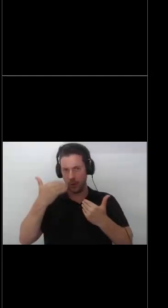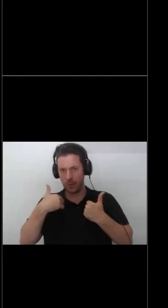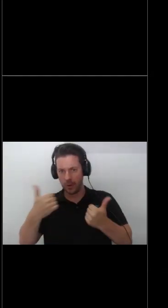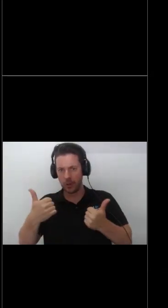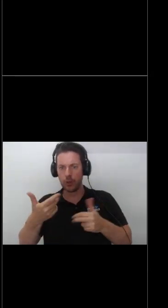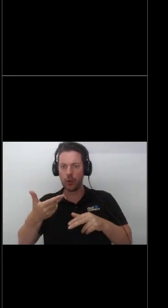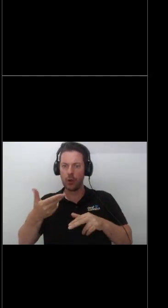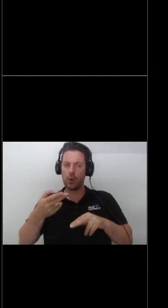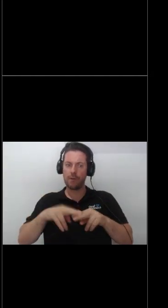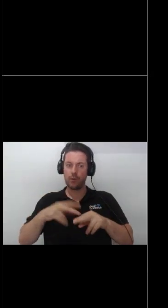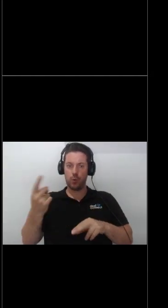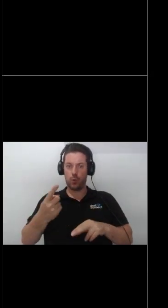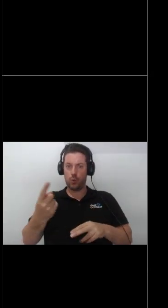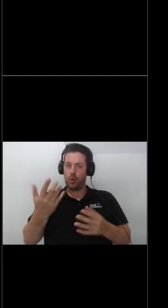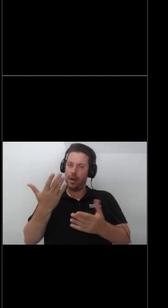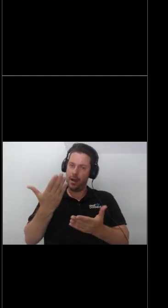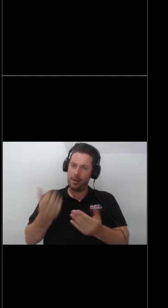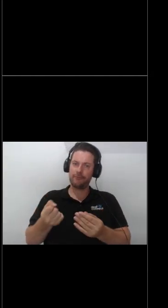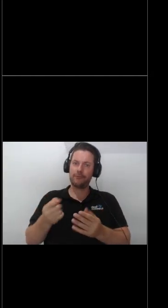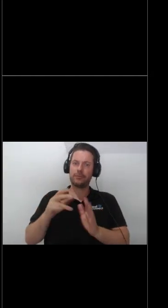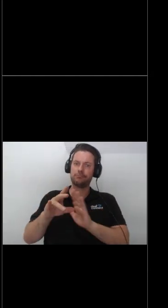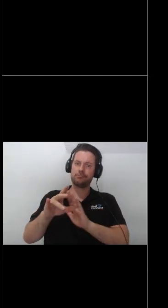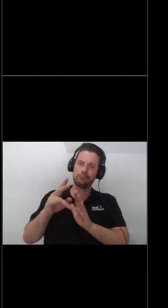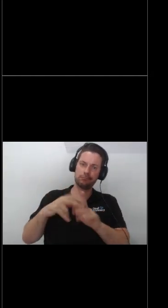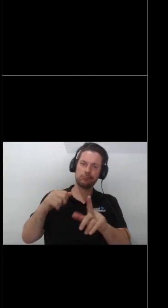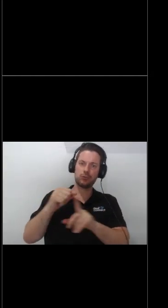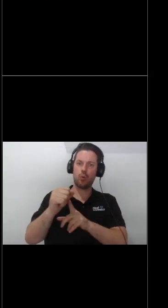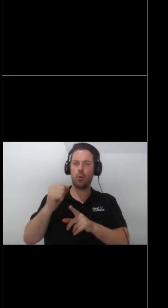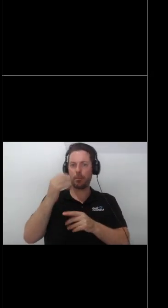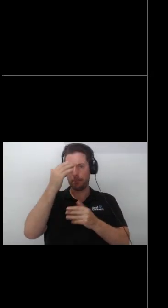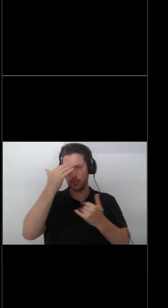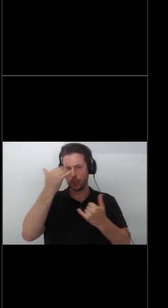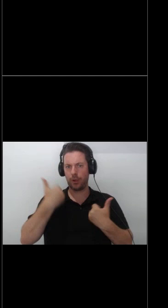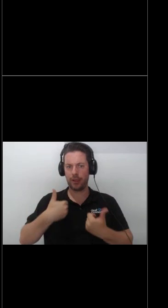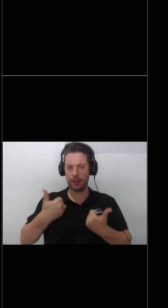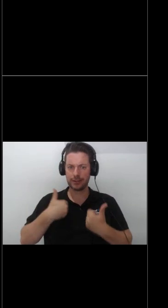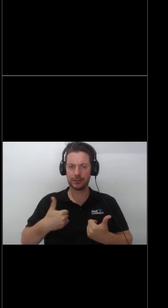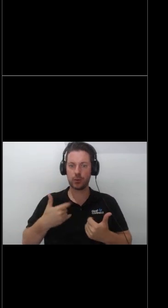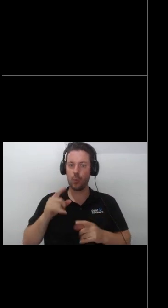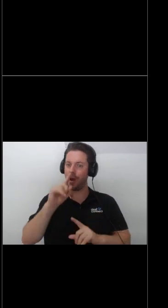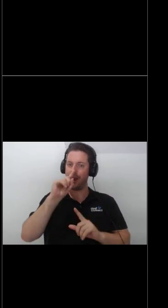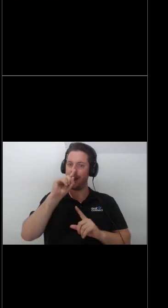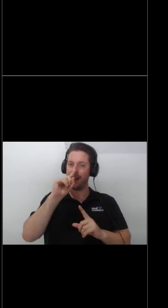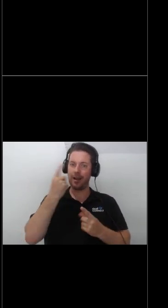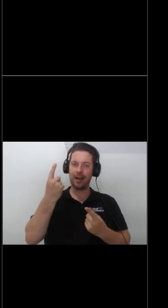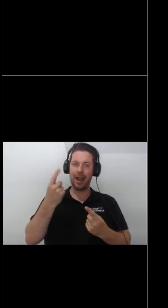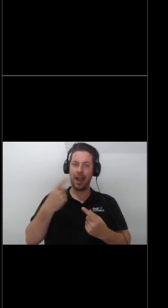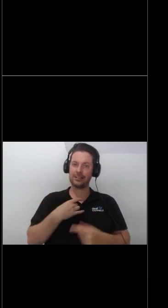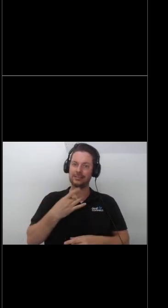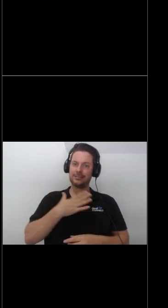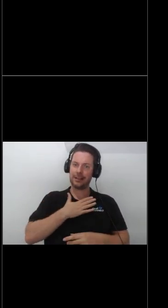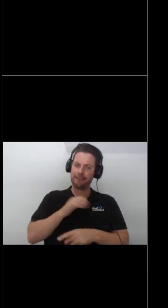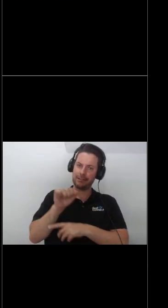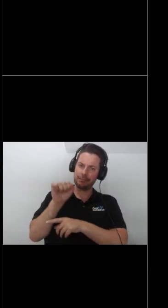or don't have capacity to consent to treatment or to enable people to be diverted from the criminal justice system